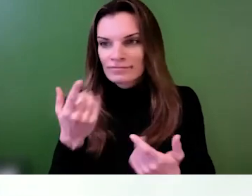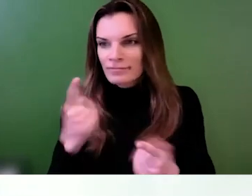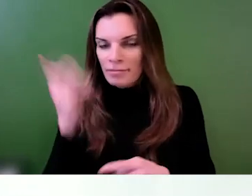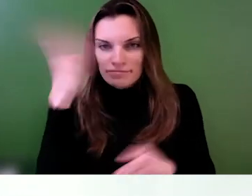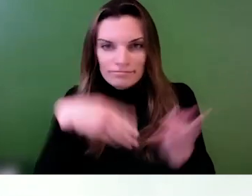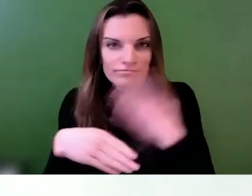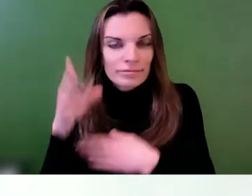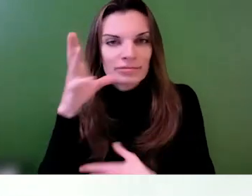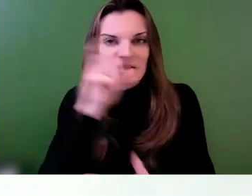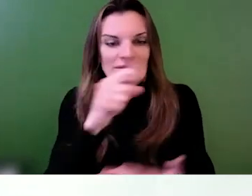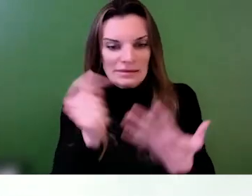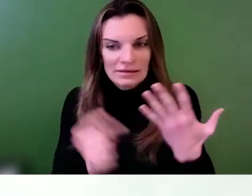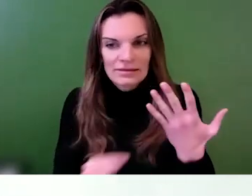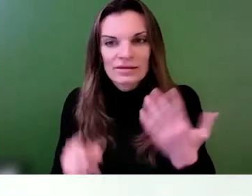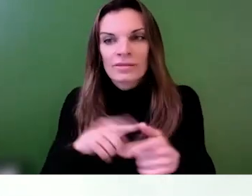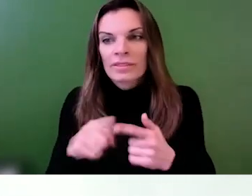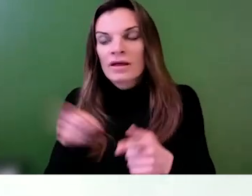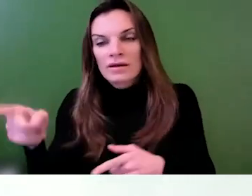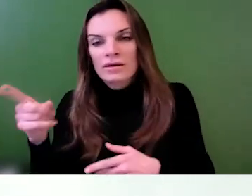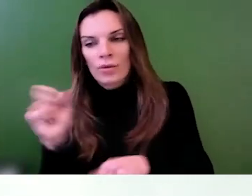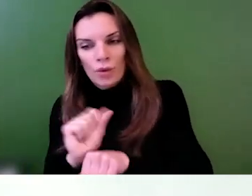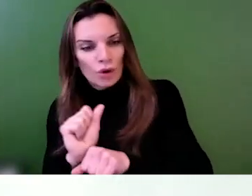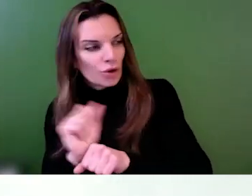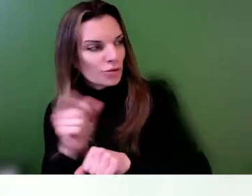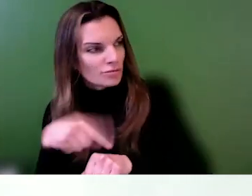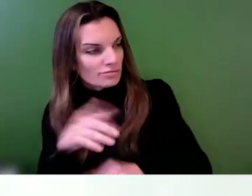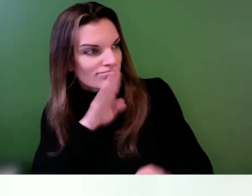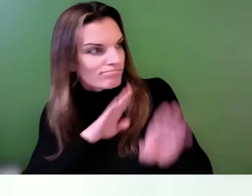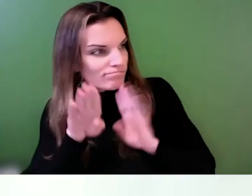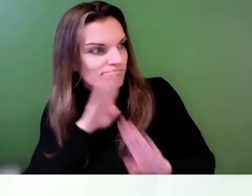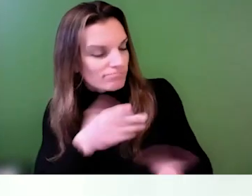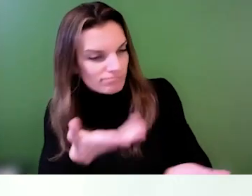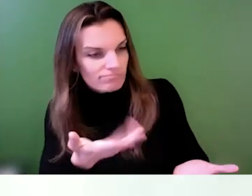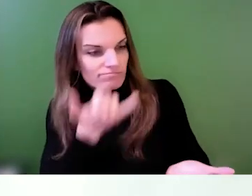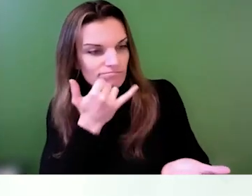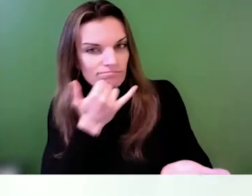throughout the day and then frustrating her coworkers who were expecting things to be